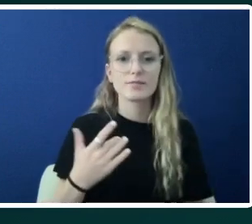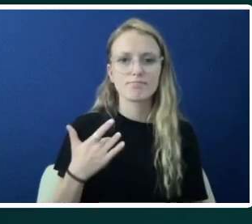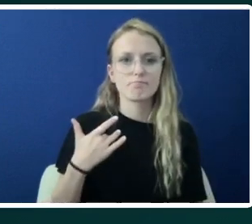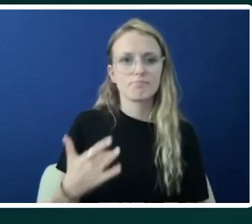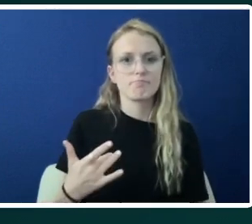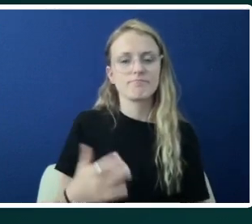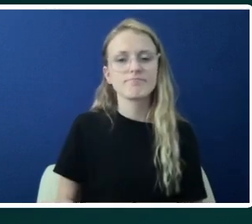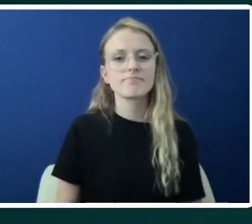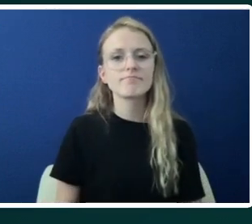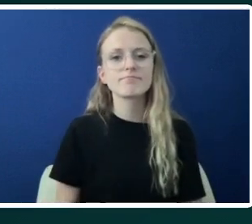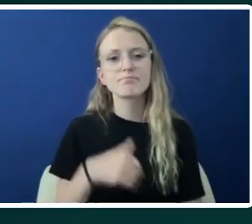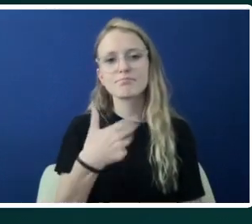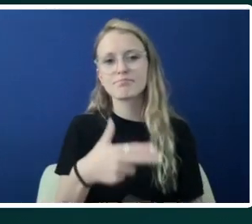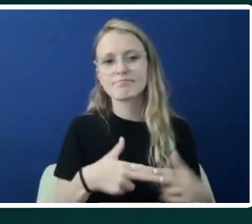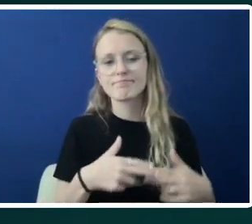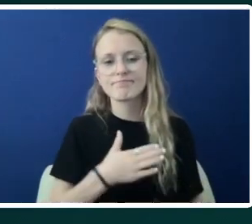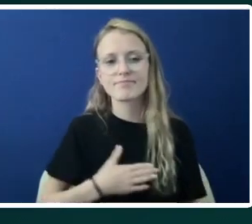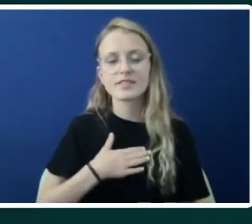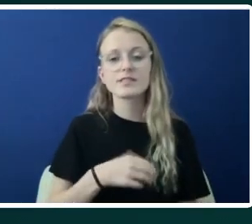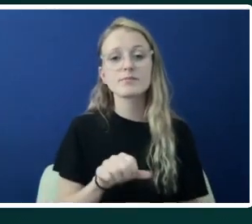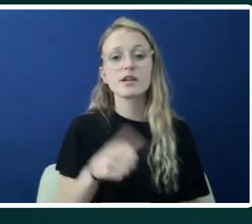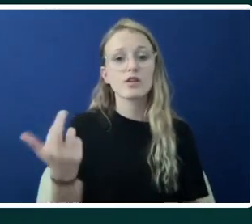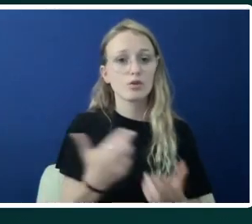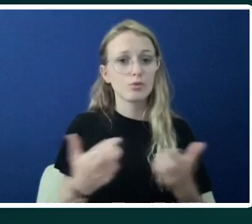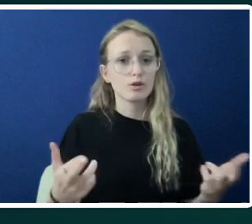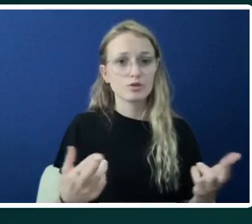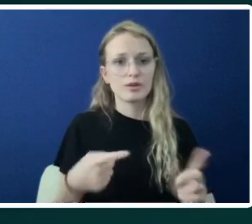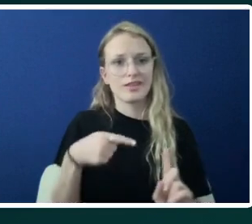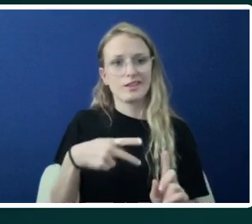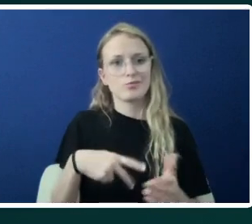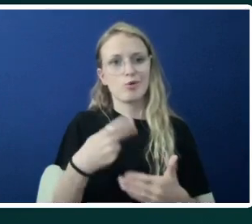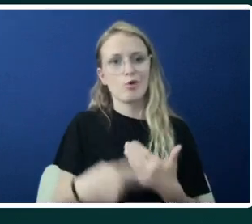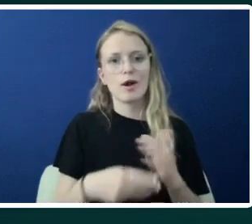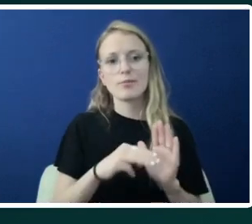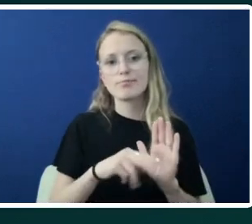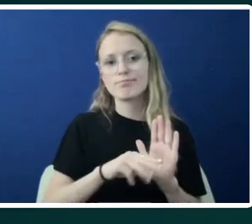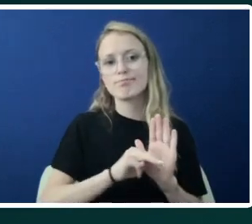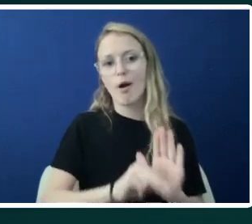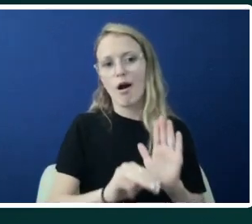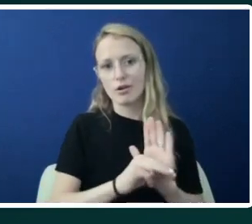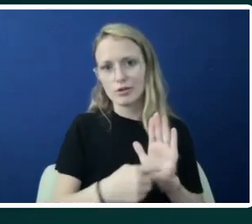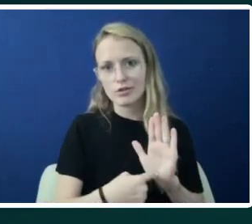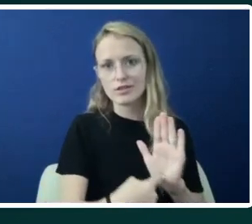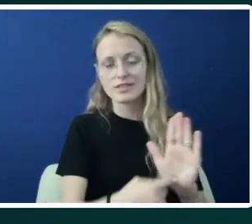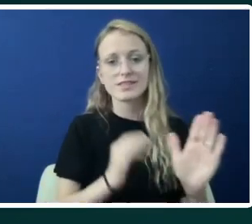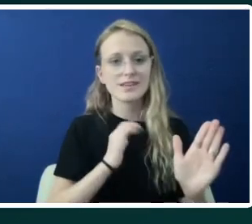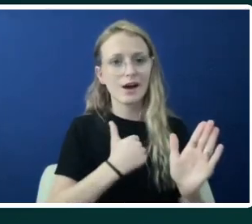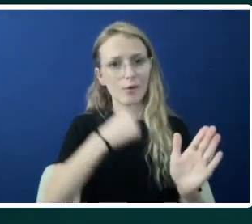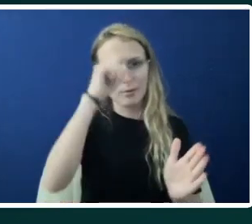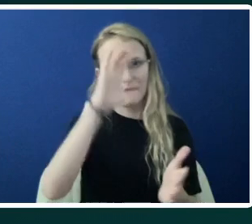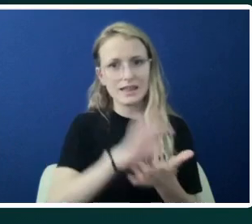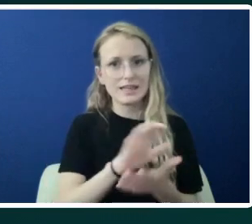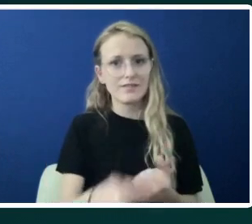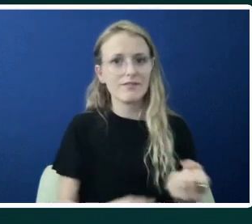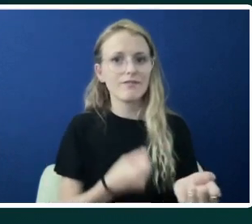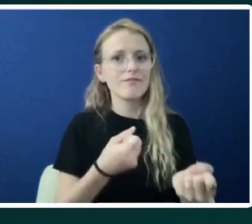Another resource that this program models is our belief of how media education plays